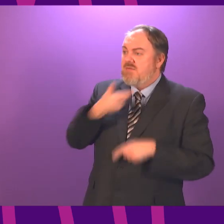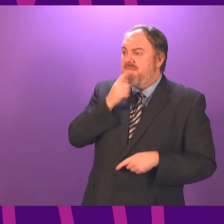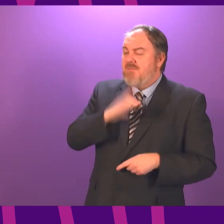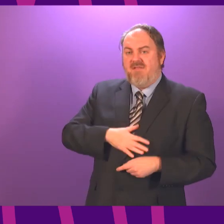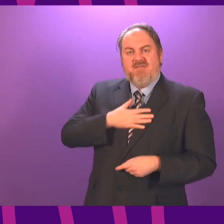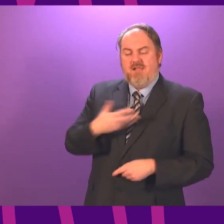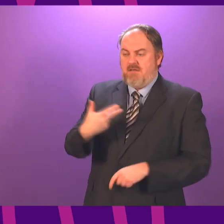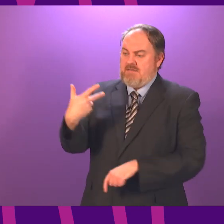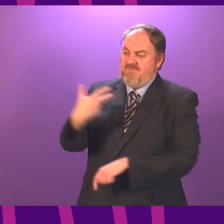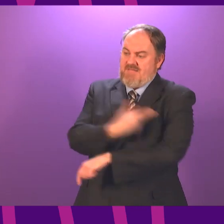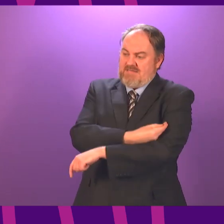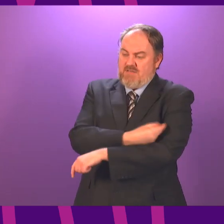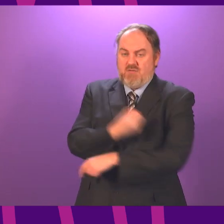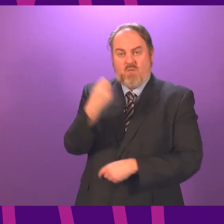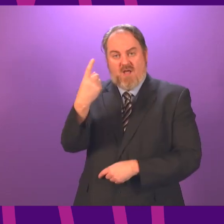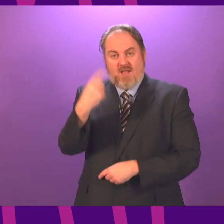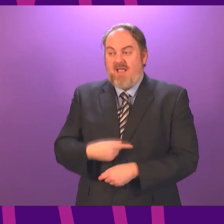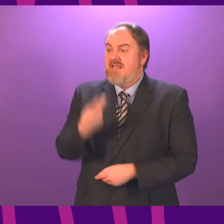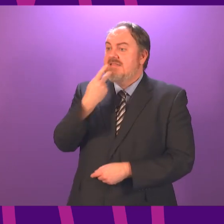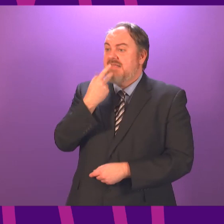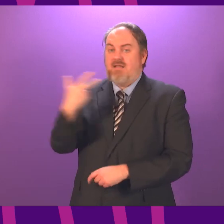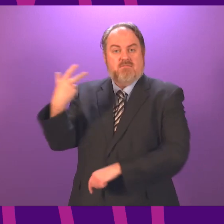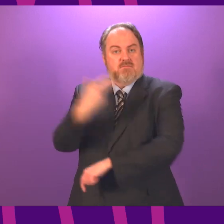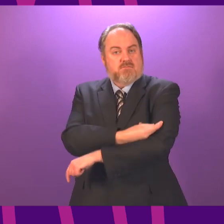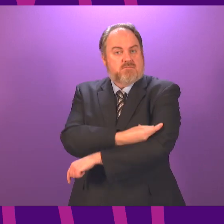second dose, in particular—they are, in effect, good to go, but the reality is that